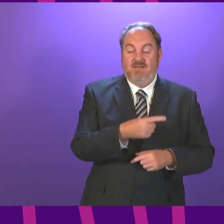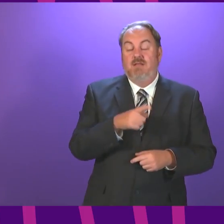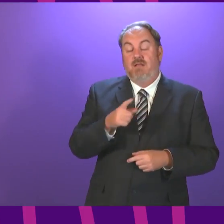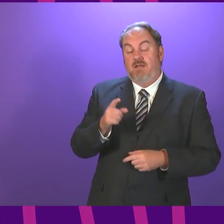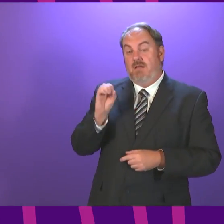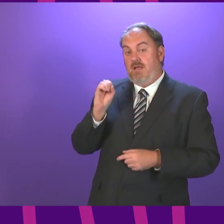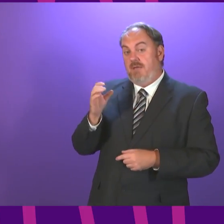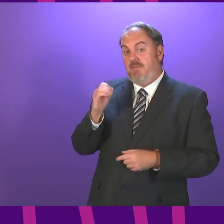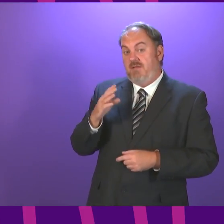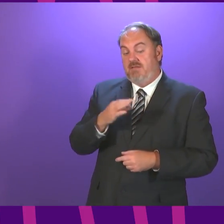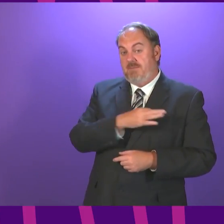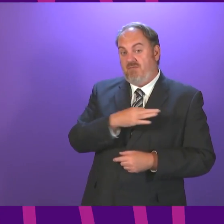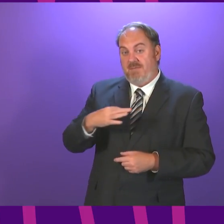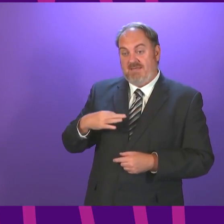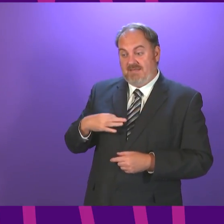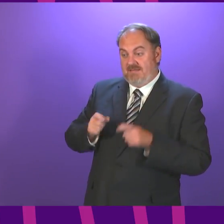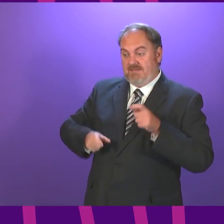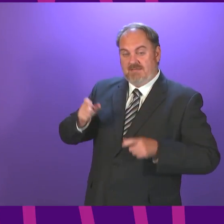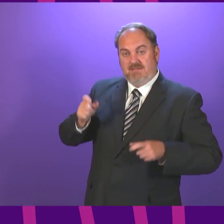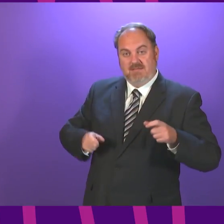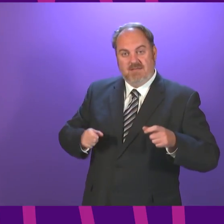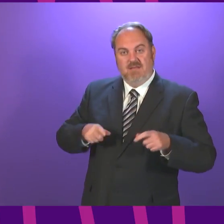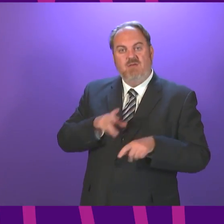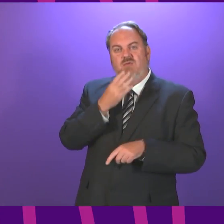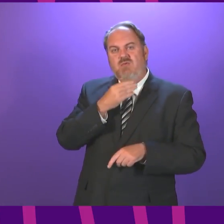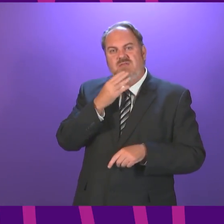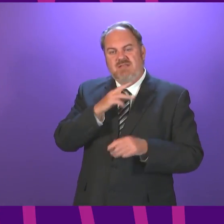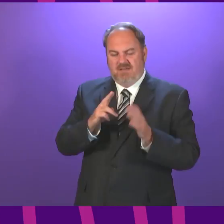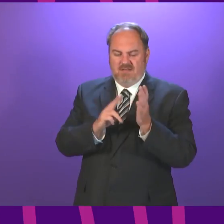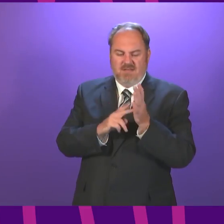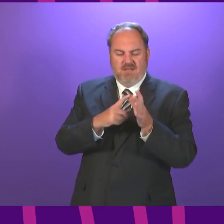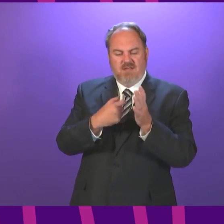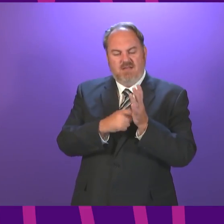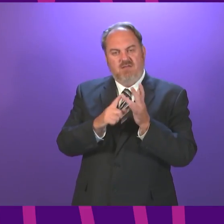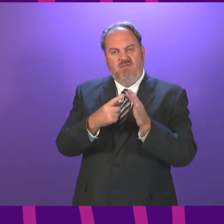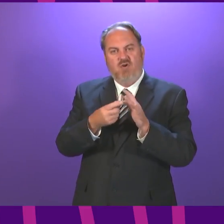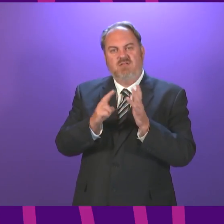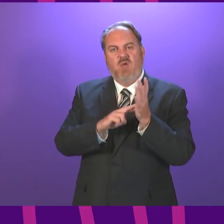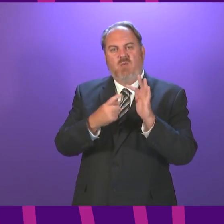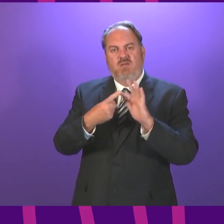pathways and in the roll-out of naloxone, is part of the emergency response, and it